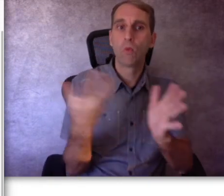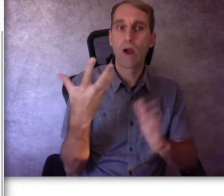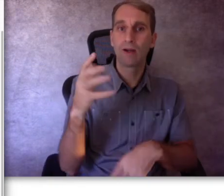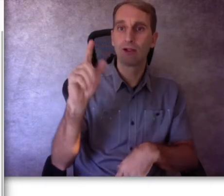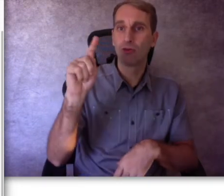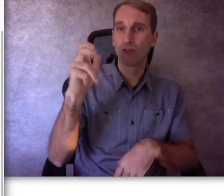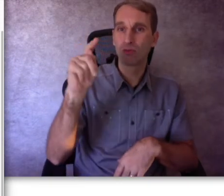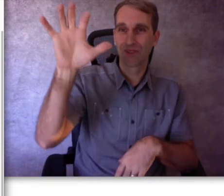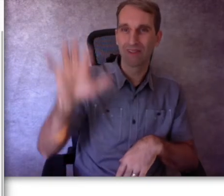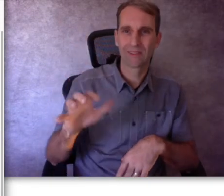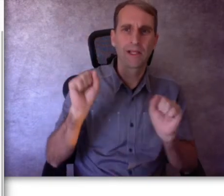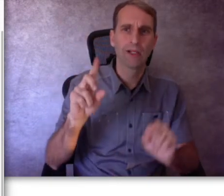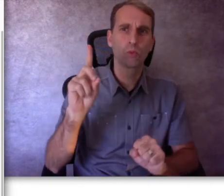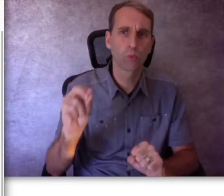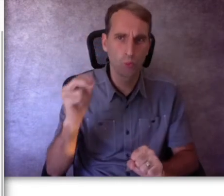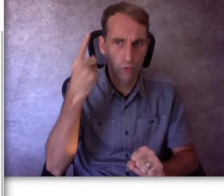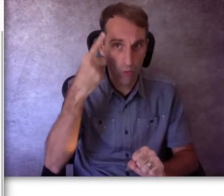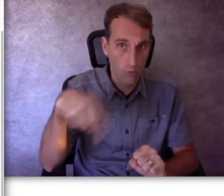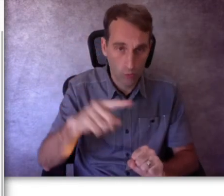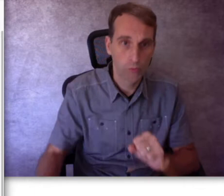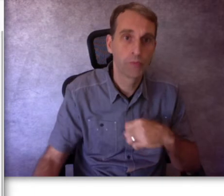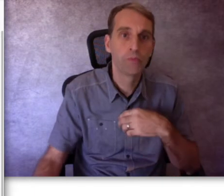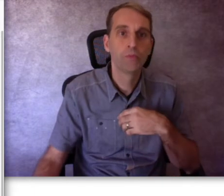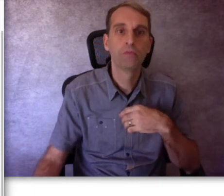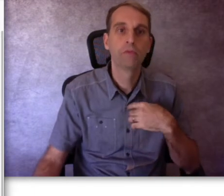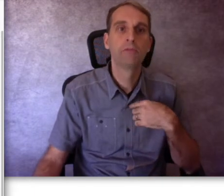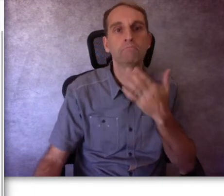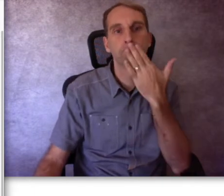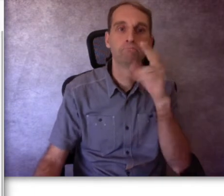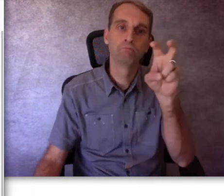I'll take the opportunity now to show you what the transcript can do for you.